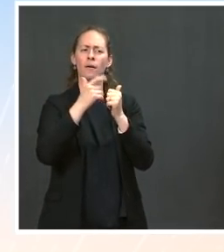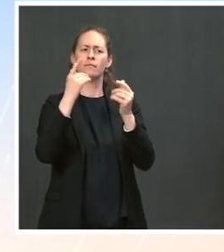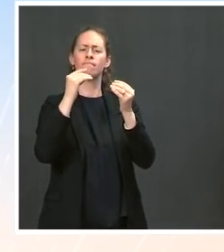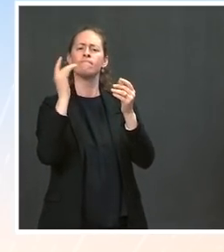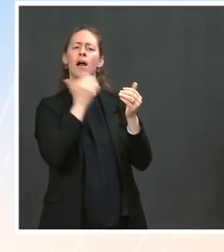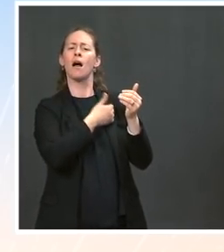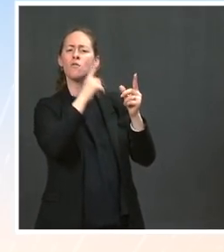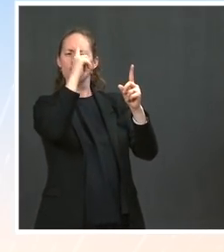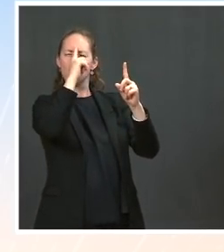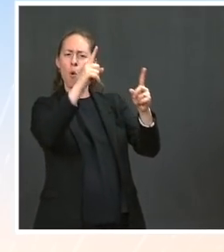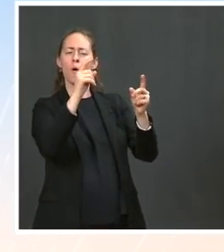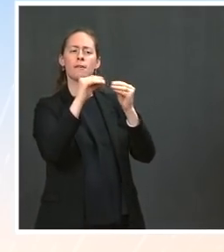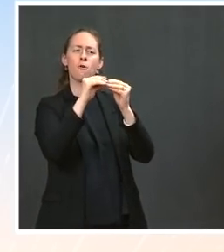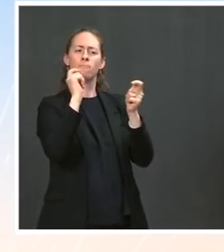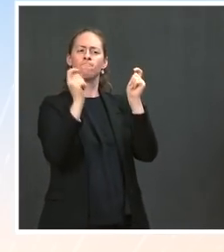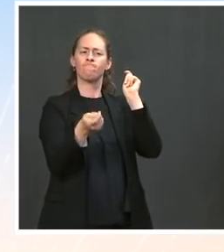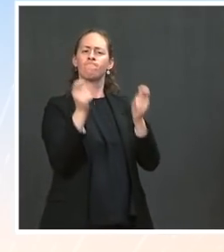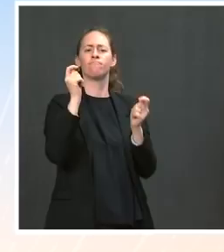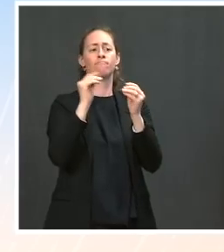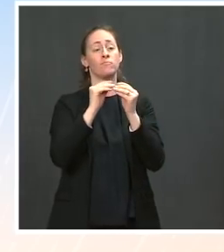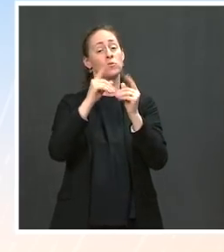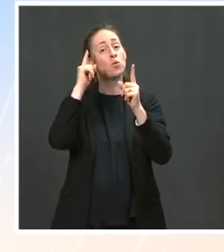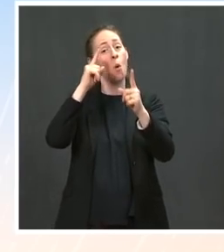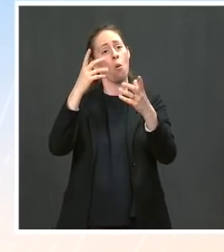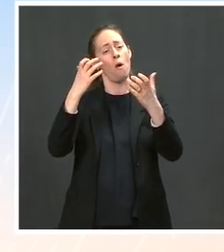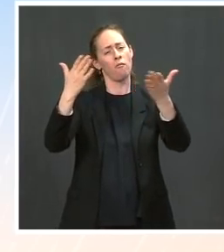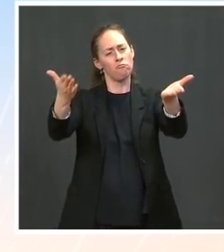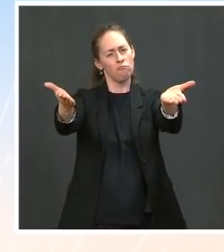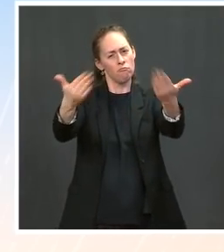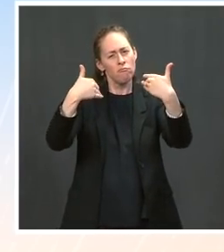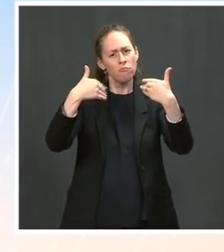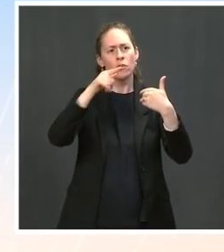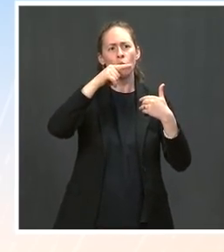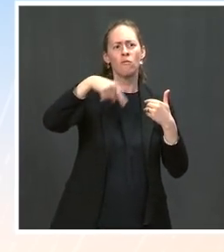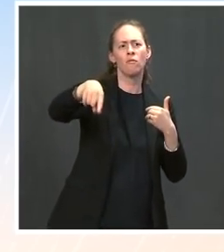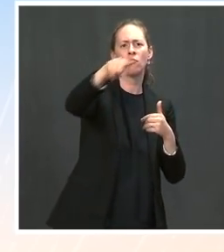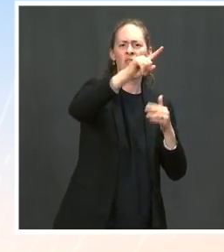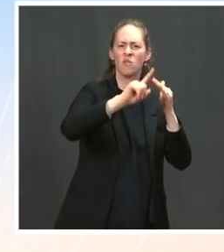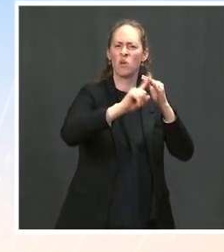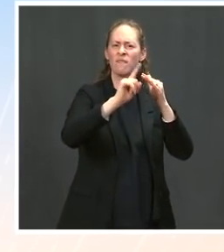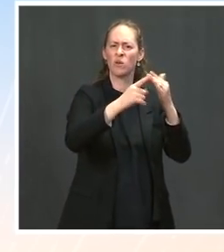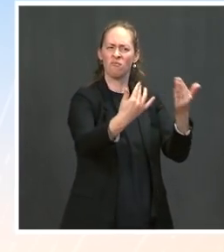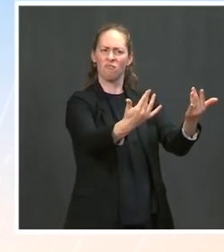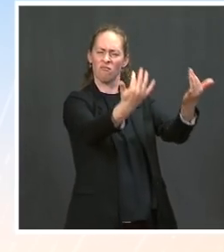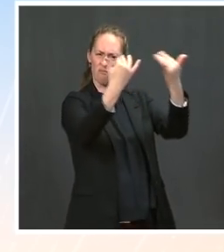so we could welcome more refugees into the country. And we set a big, aspirational goal, which we remain committed to,